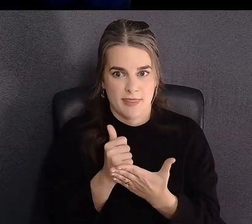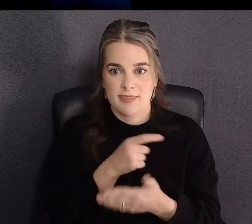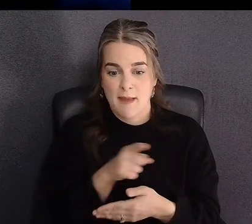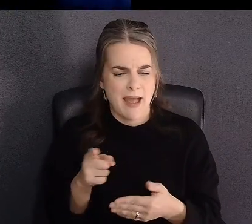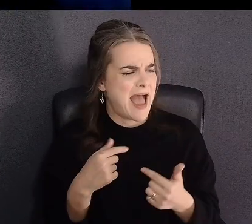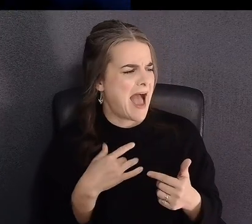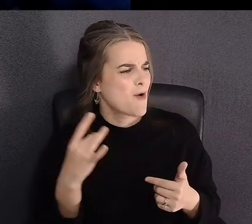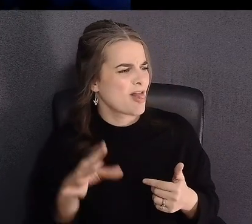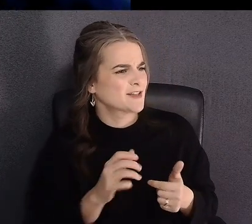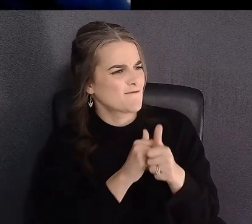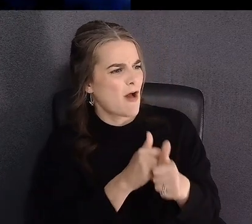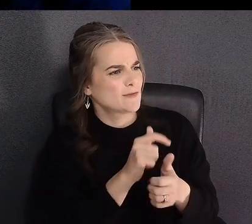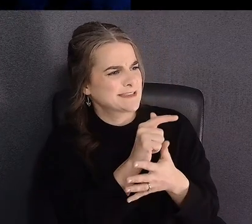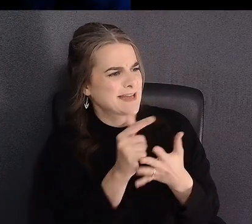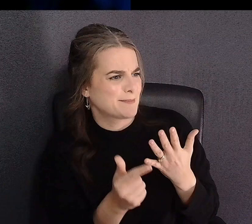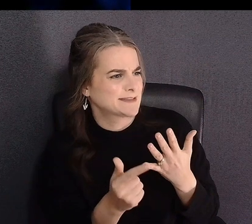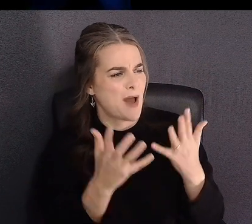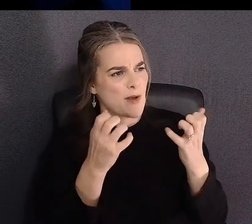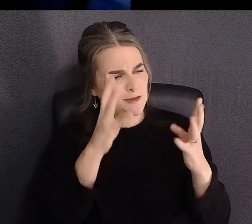I want to do my own thing and be creative. That can help as well.